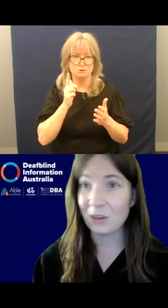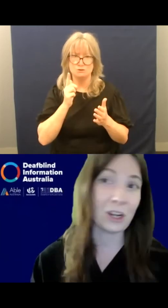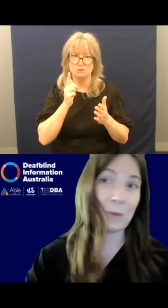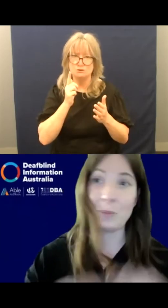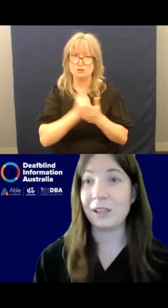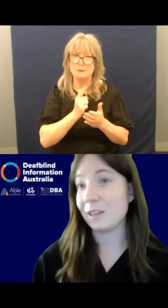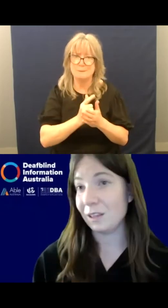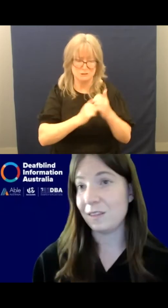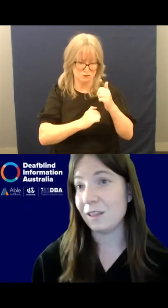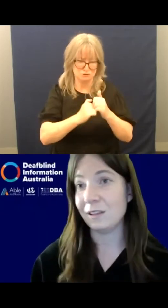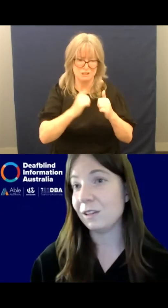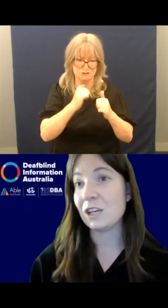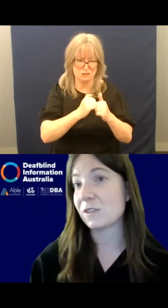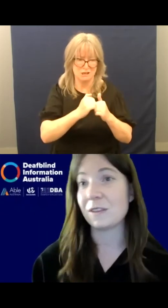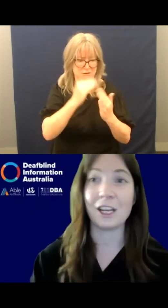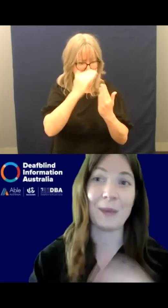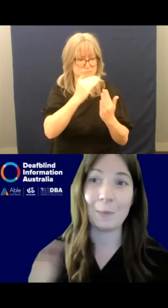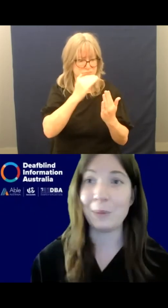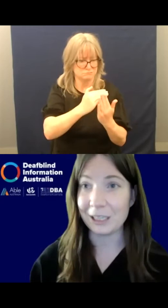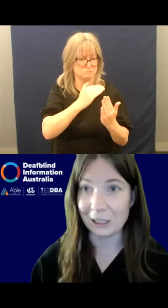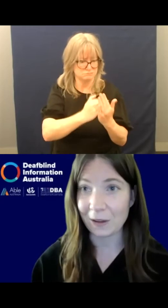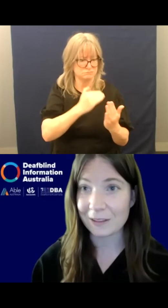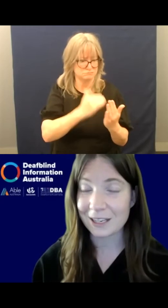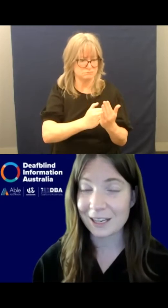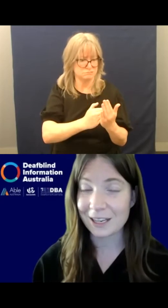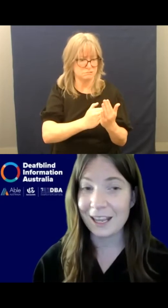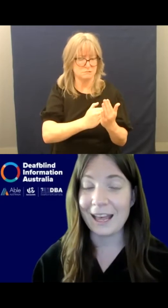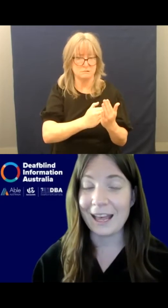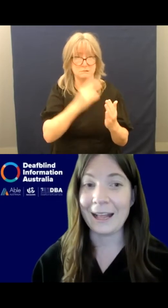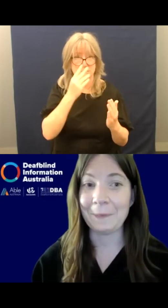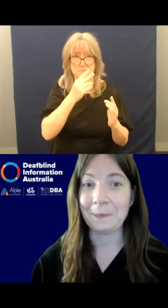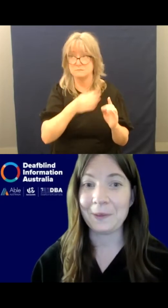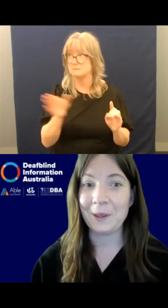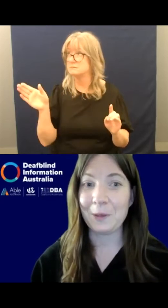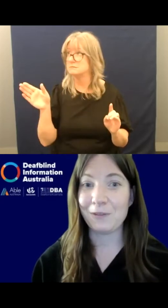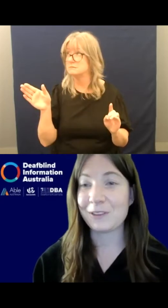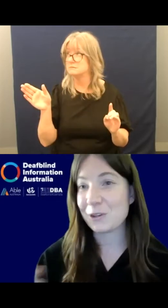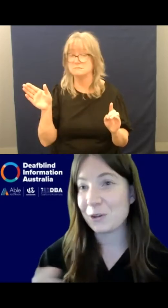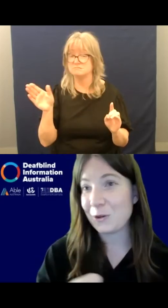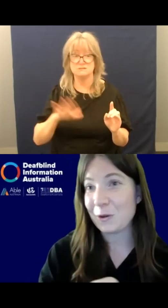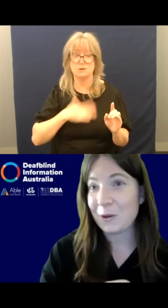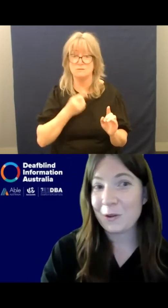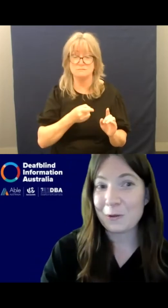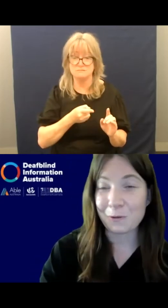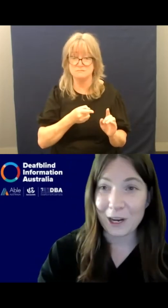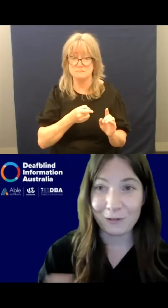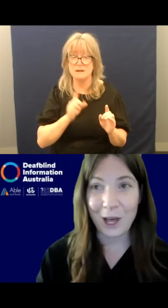to, the interest is going to be completely lost. But if it's too free flowing,